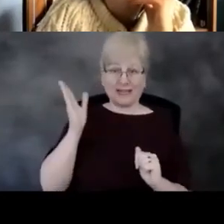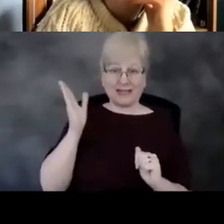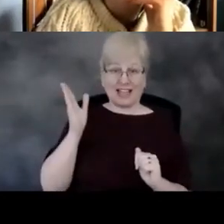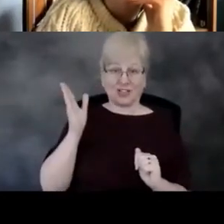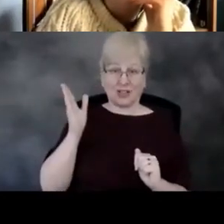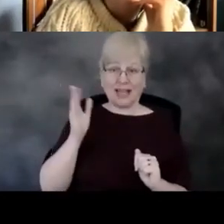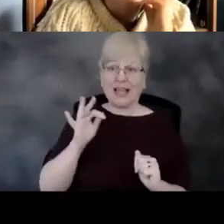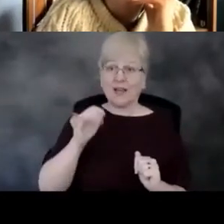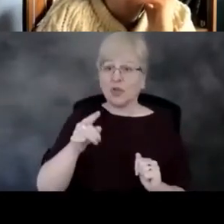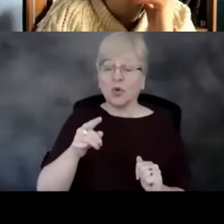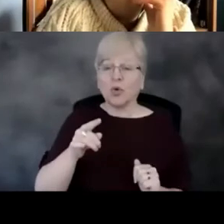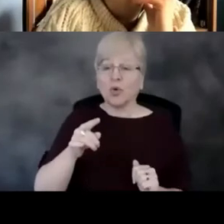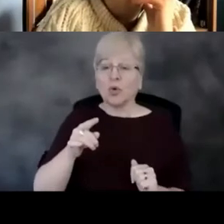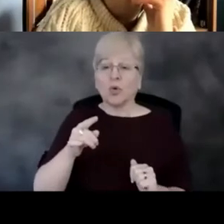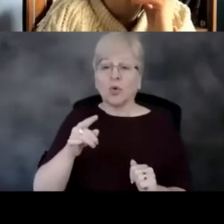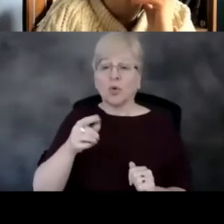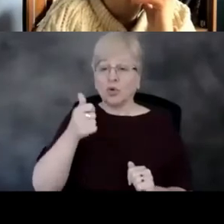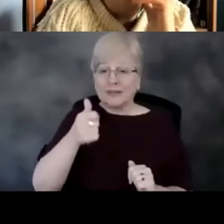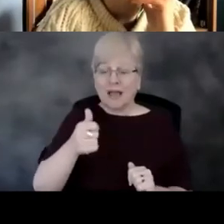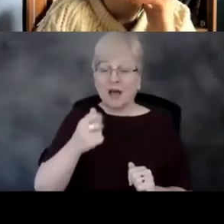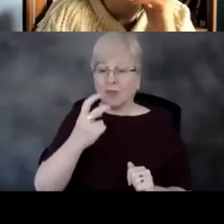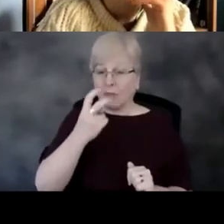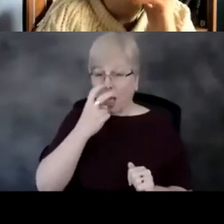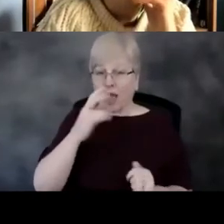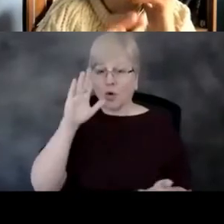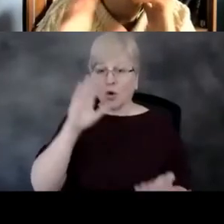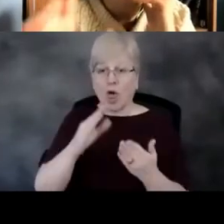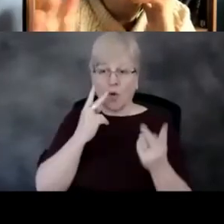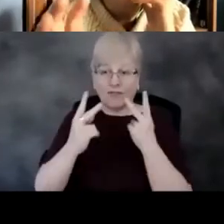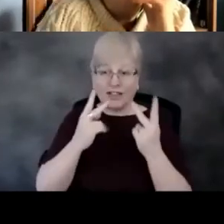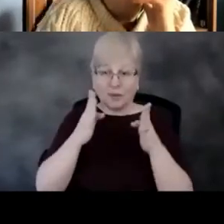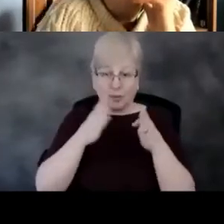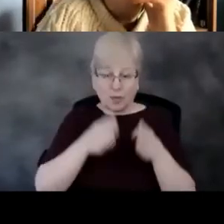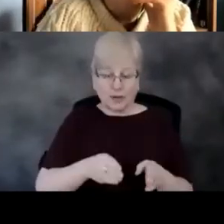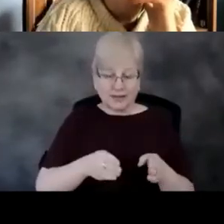or low-vision person and some of the functionality 17:35:08 for you to create your presentation